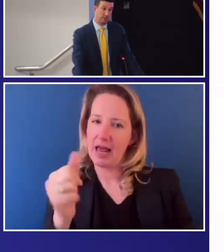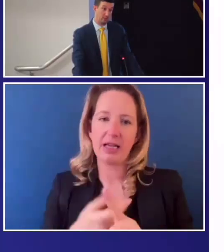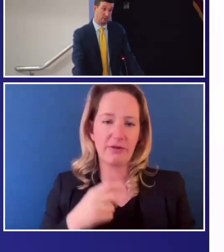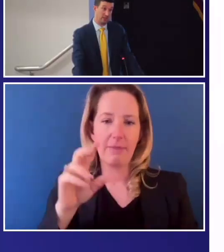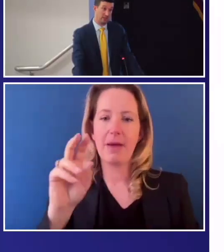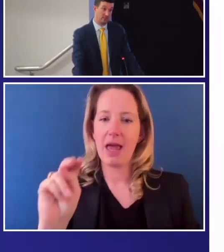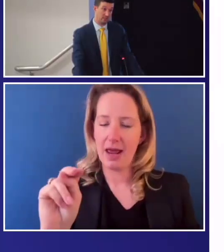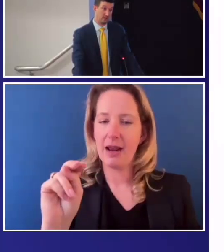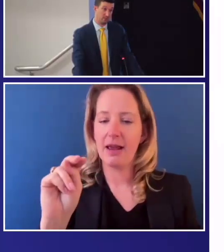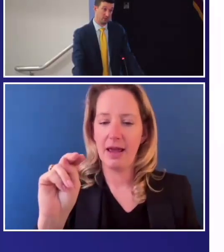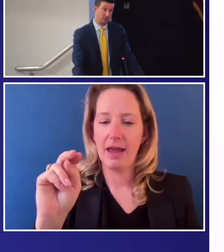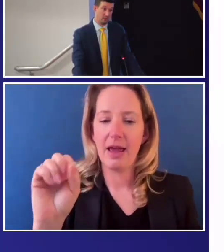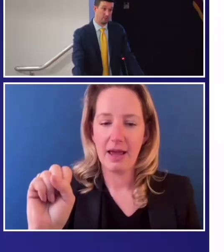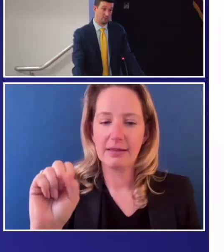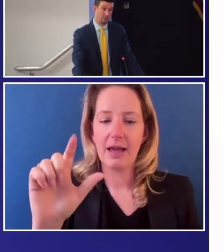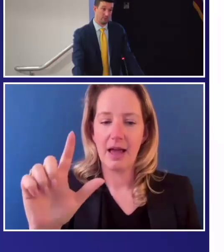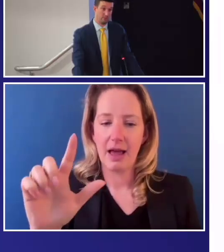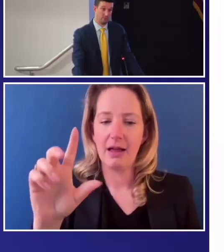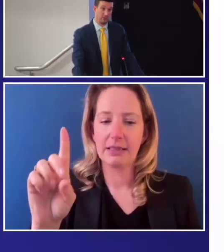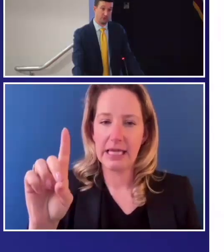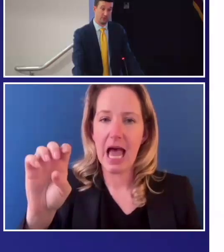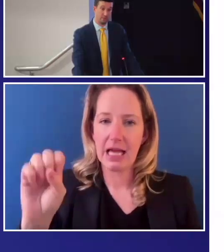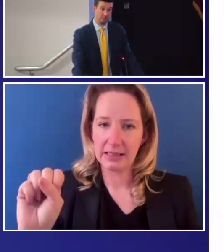available as is our common position here.